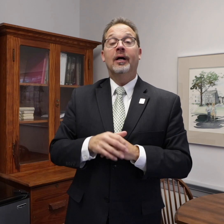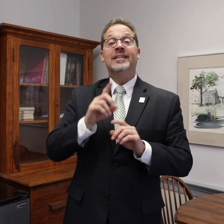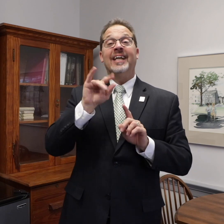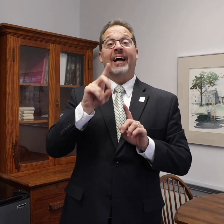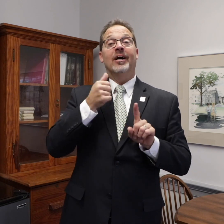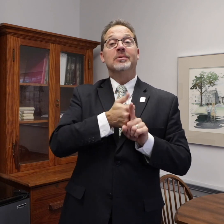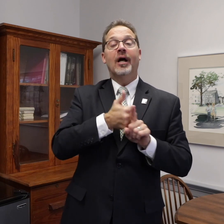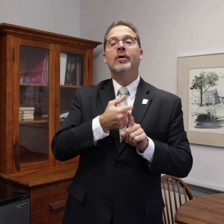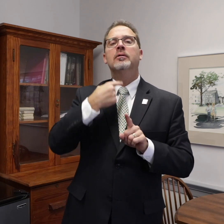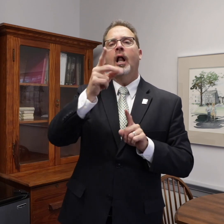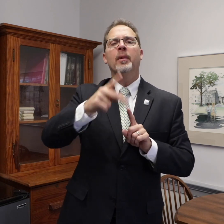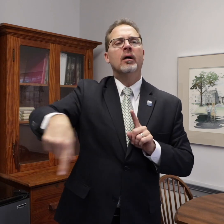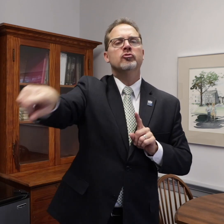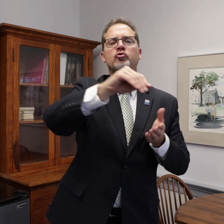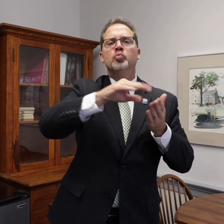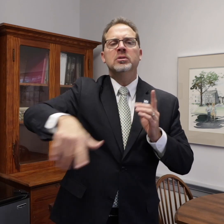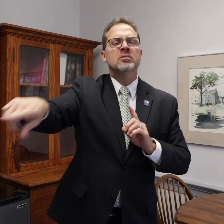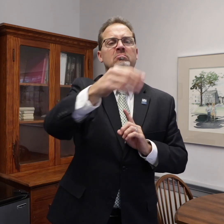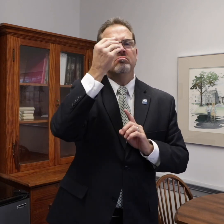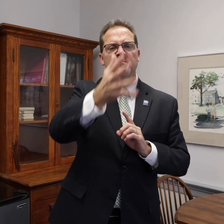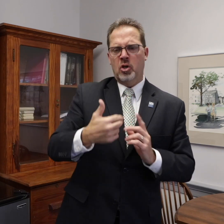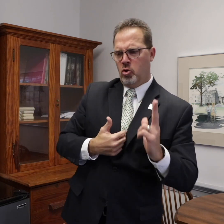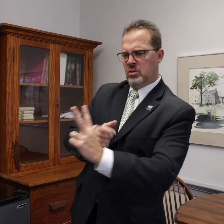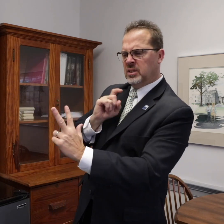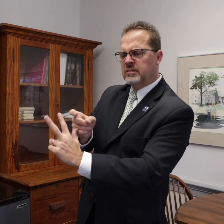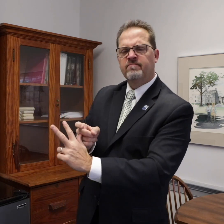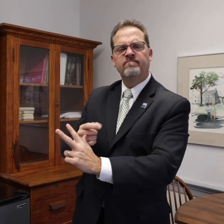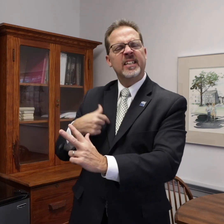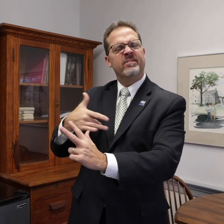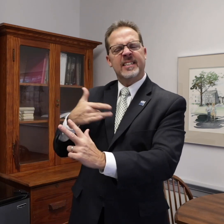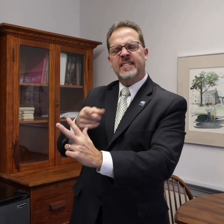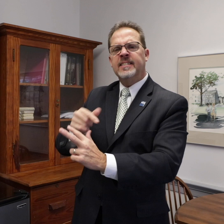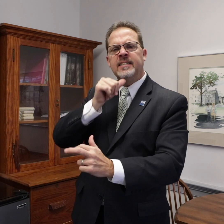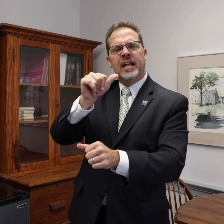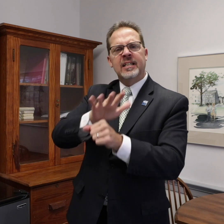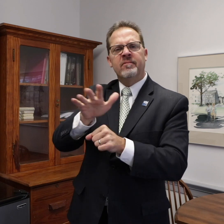rest of the students that he felt that only giving three students iPads was